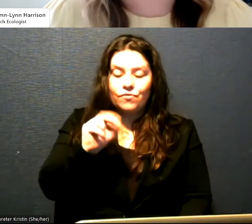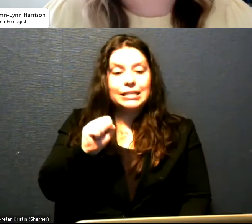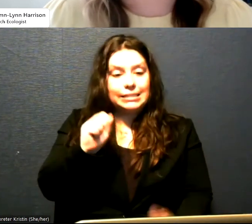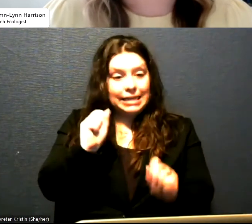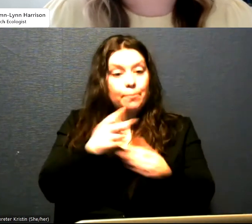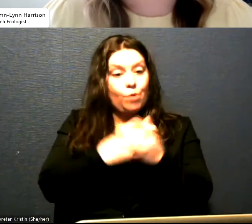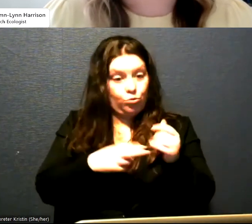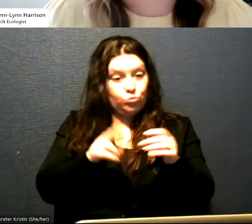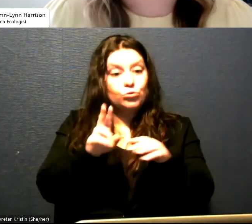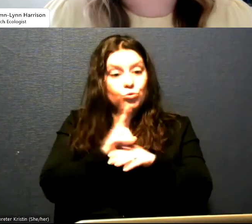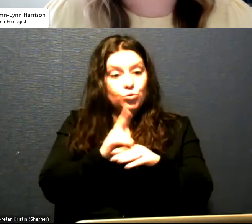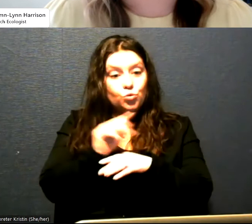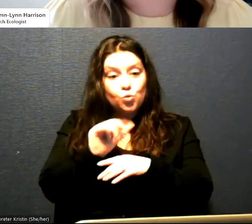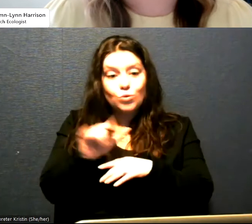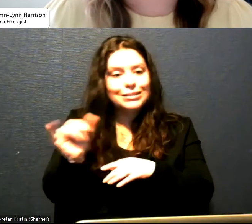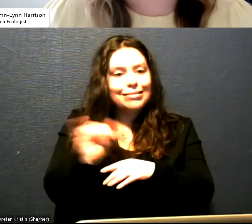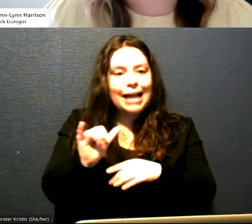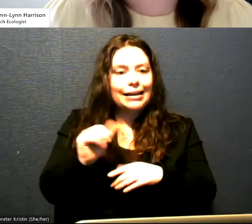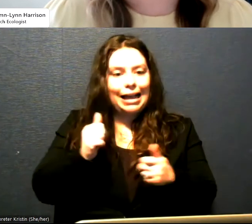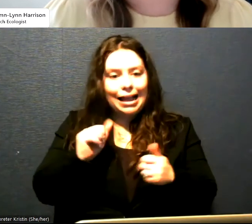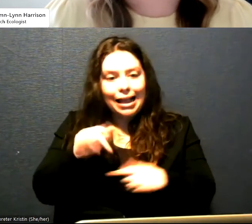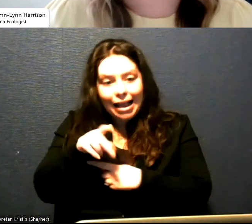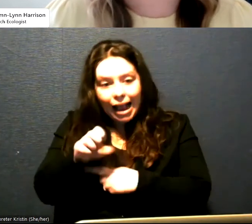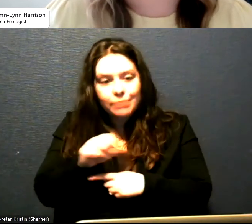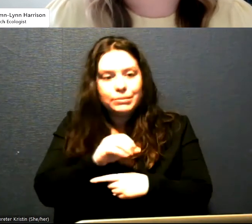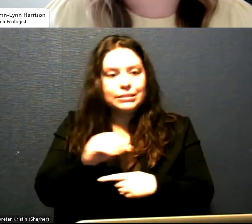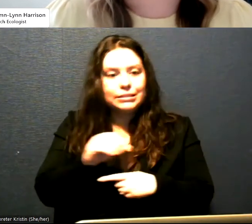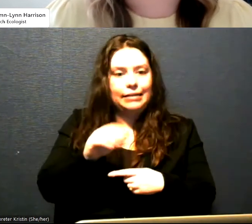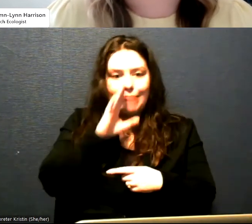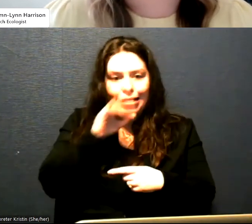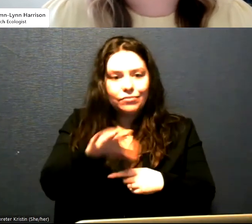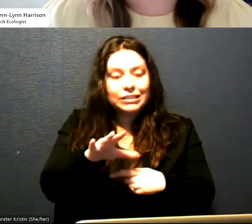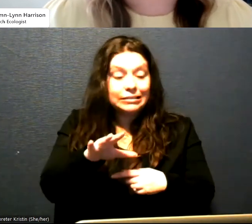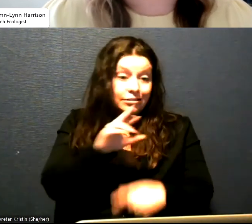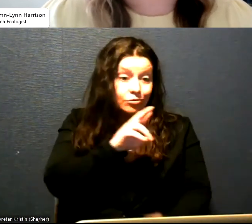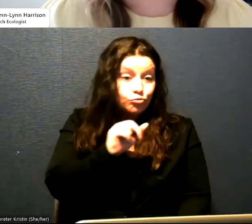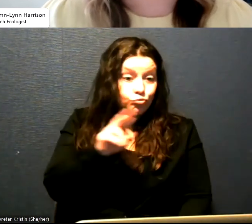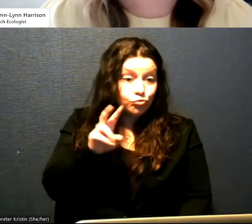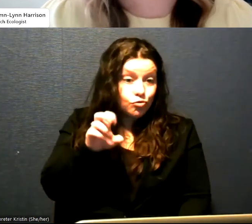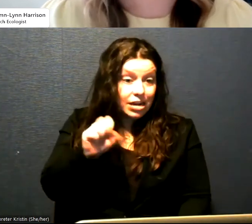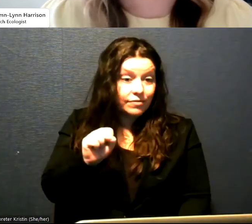use tools and obviously humans, ravens do as well, and in terms of other animals here on American